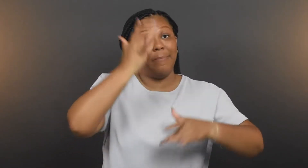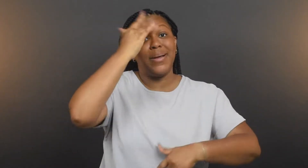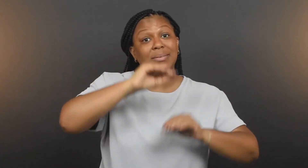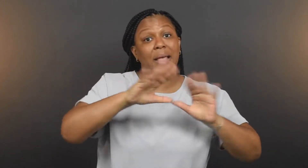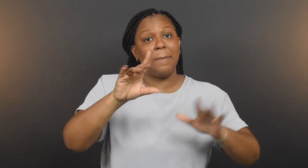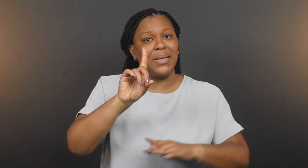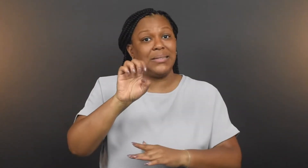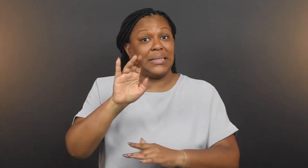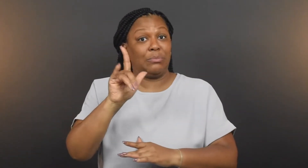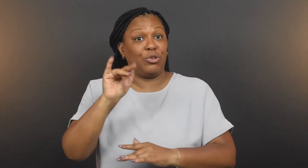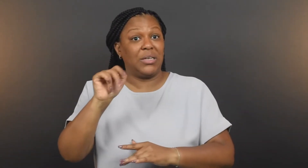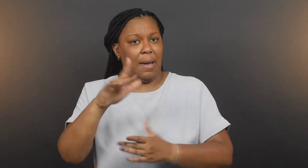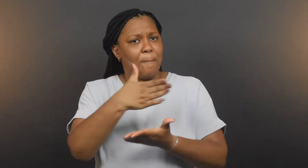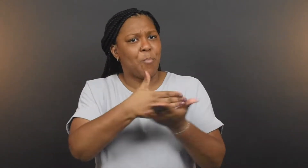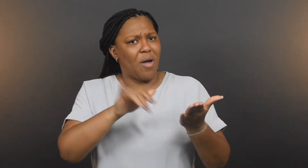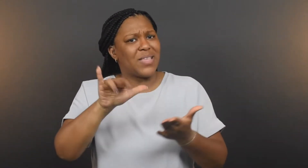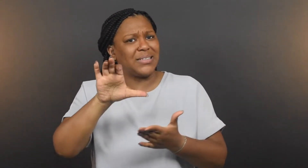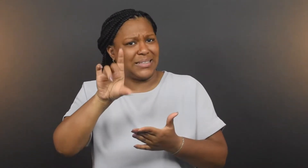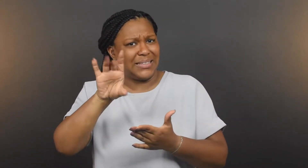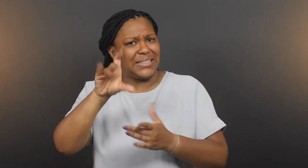Symptoms could last weeks or months.